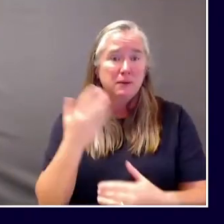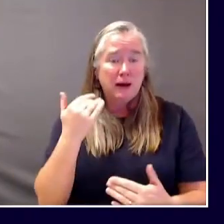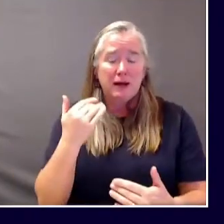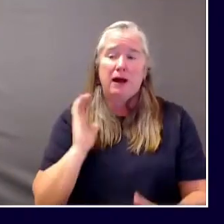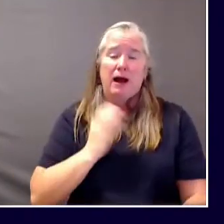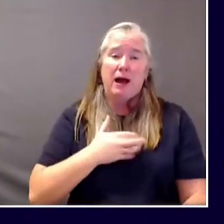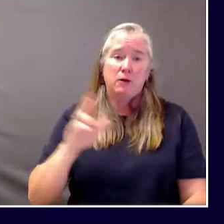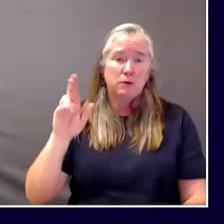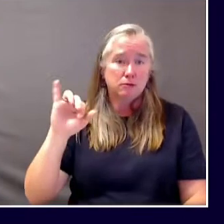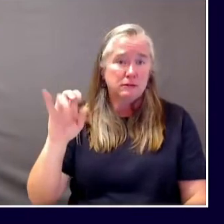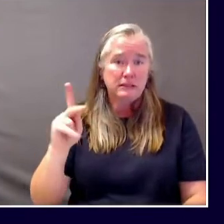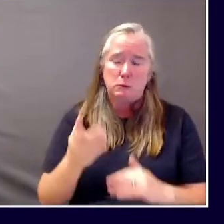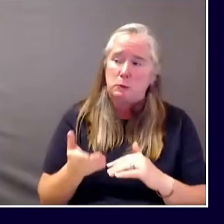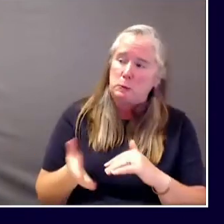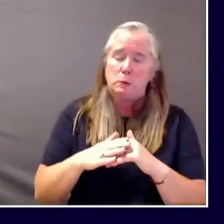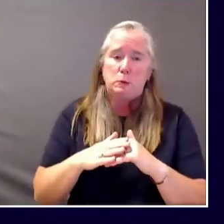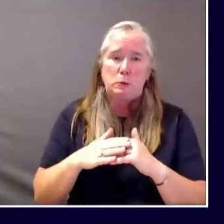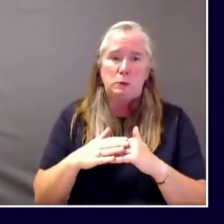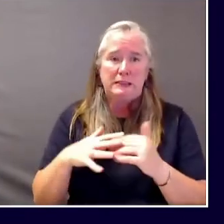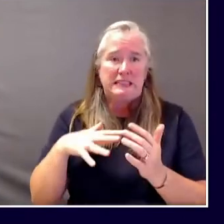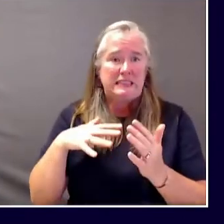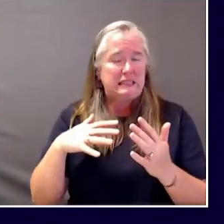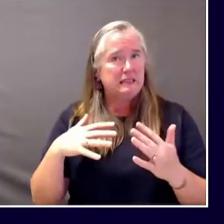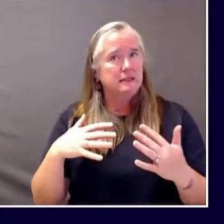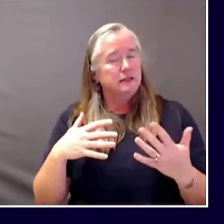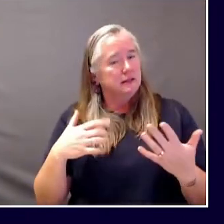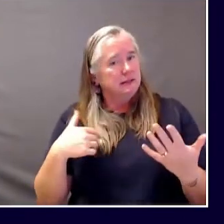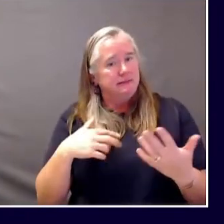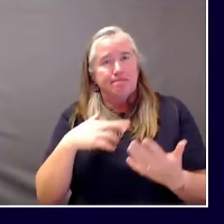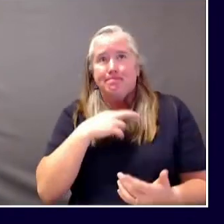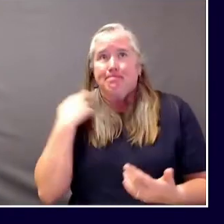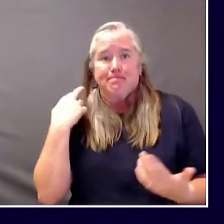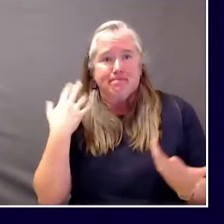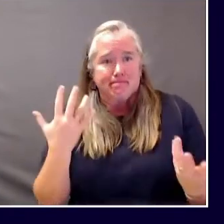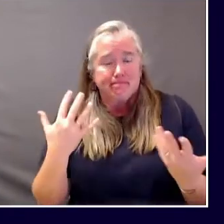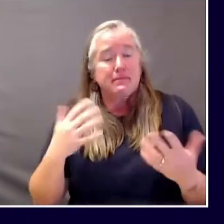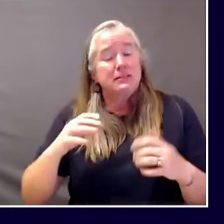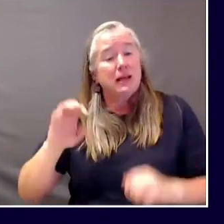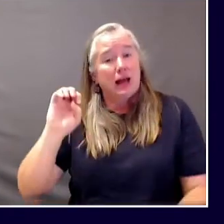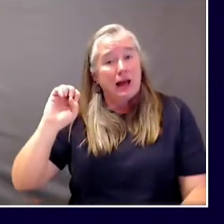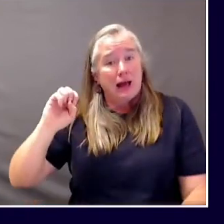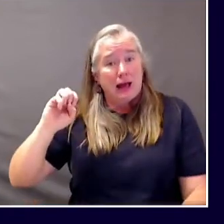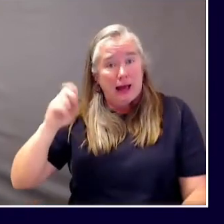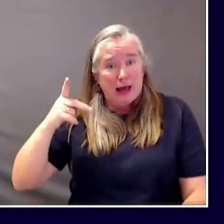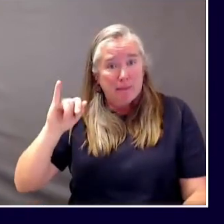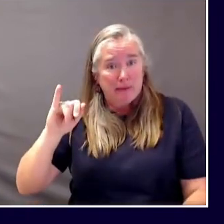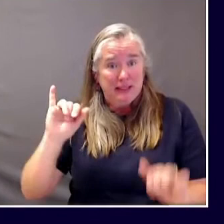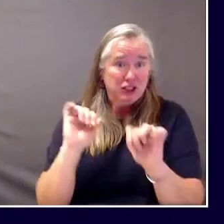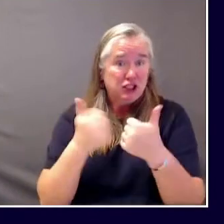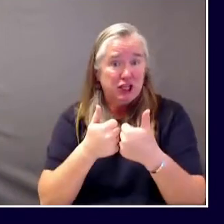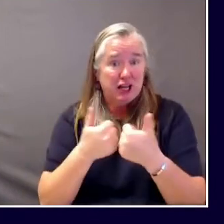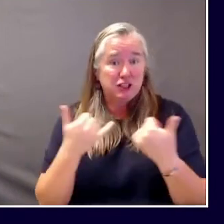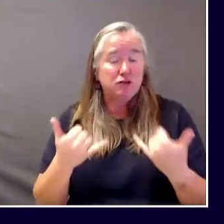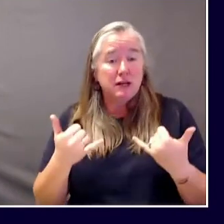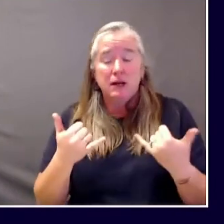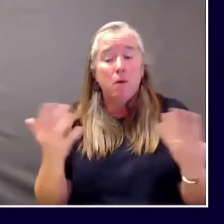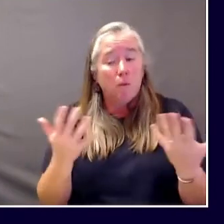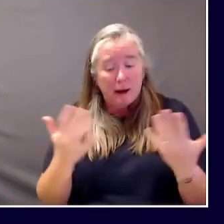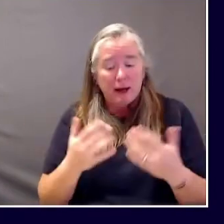one that we cannot ignore the epidemiological risk right